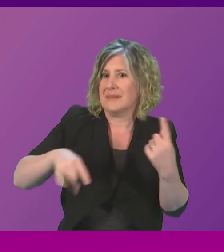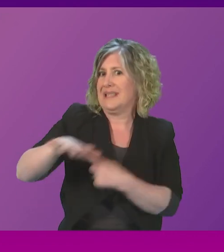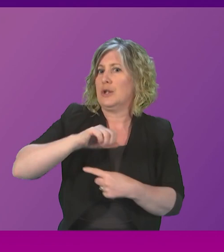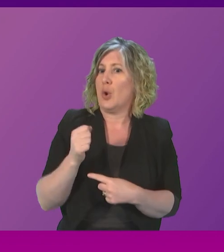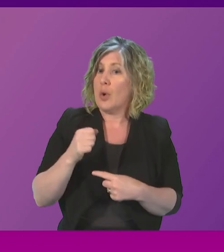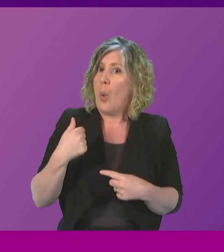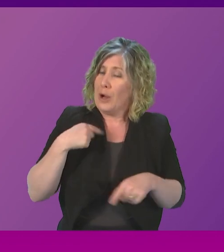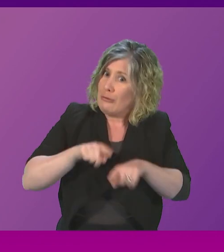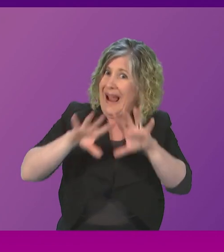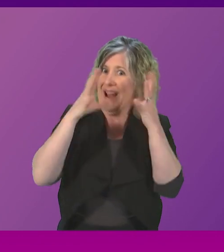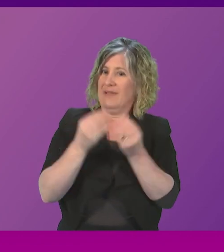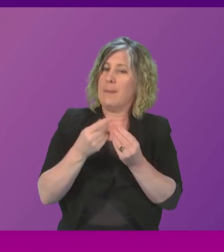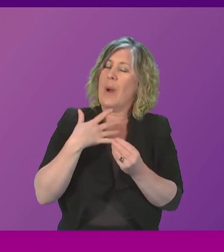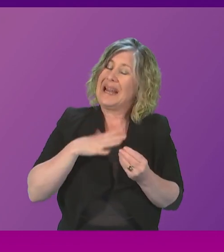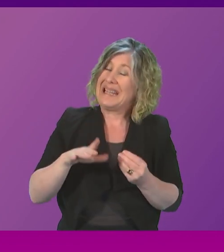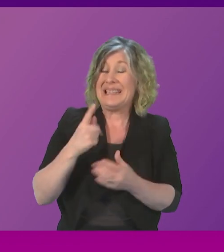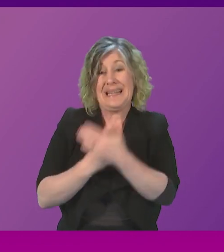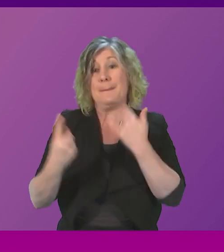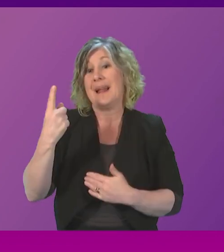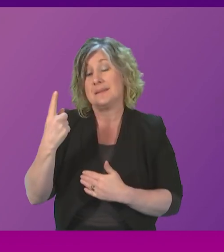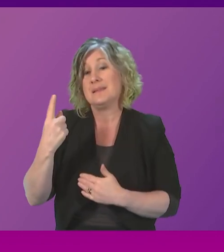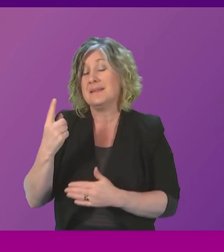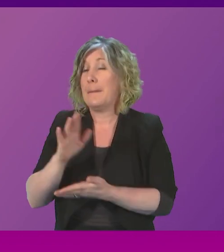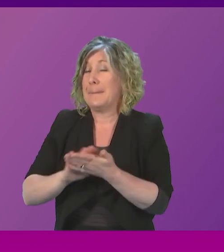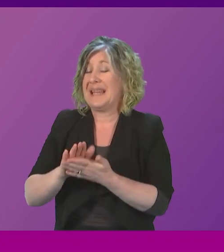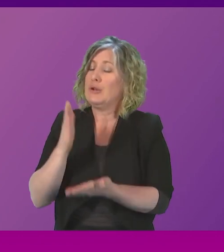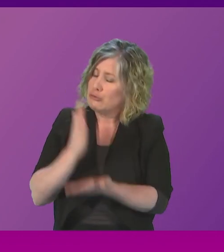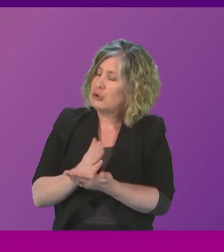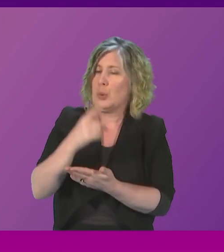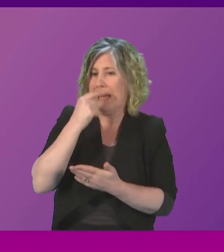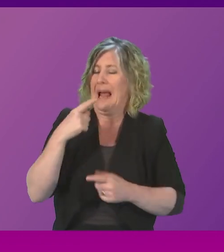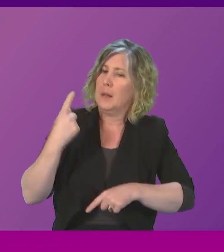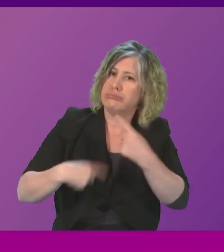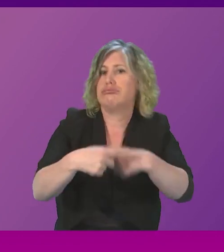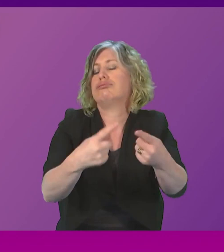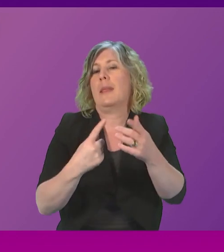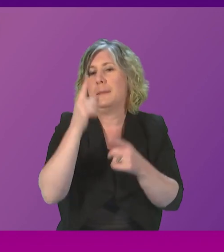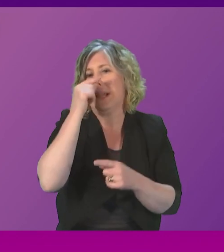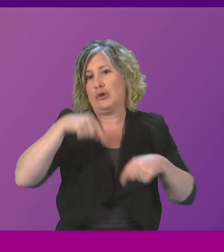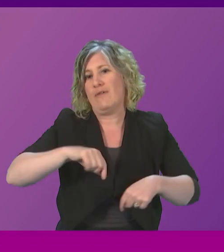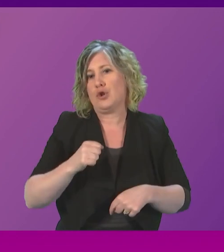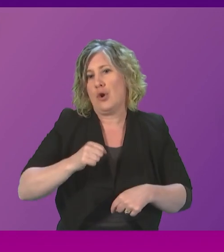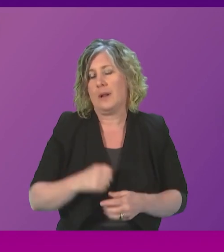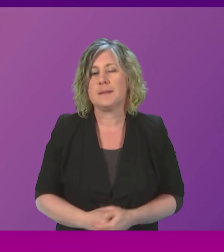need the full powers of independence to truly unleash and maximise Scotland’s potential.